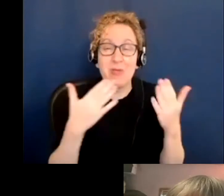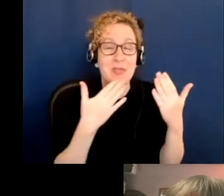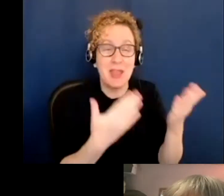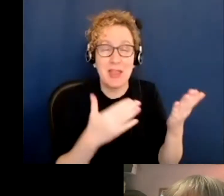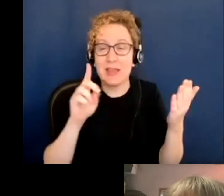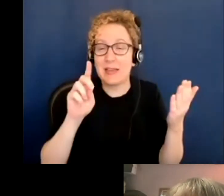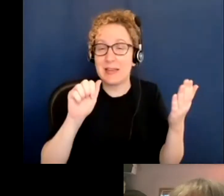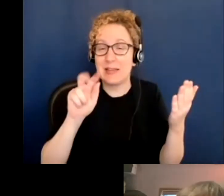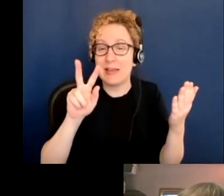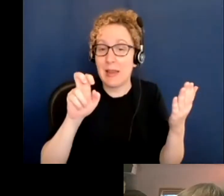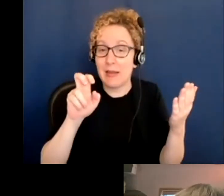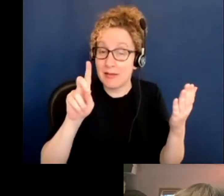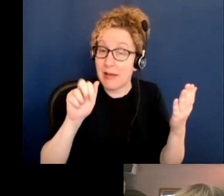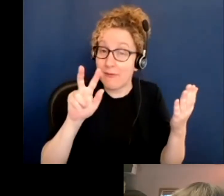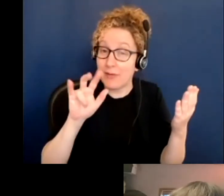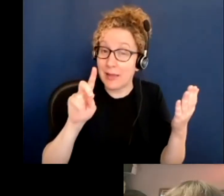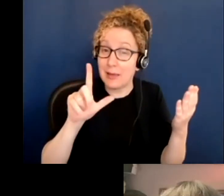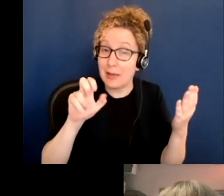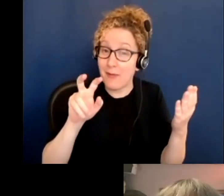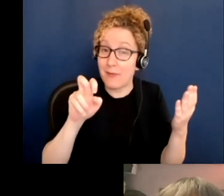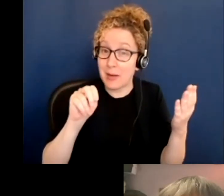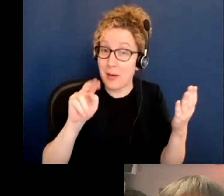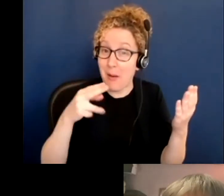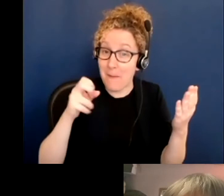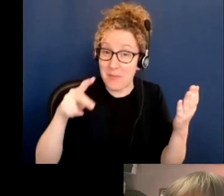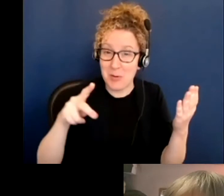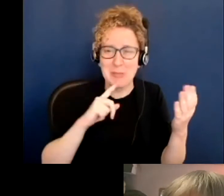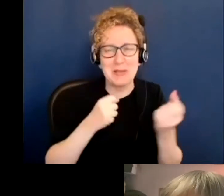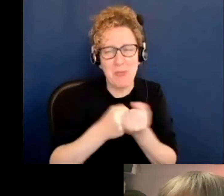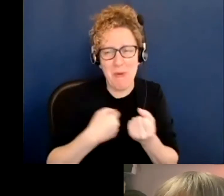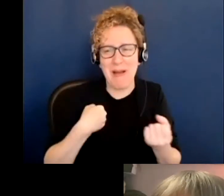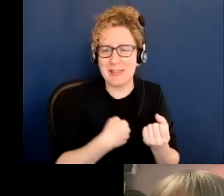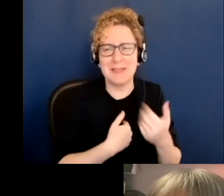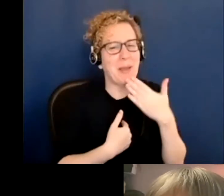State Department and thank you for sharing that beautiful video from the representative